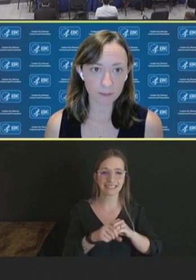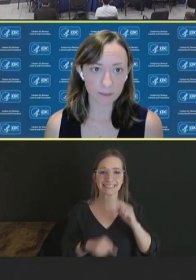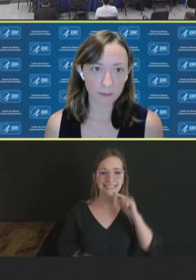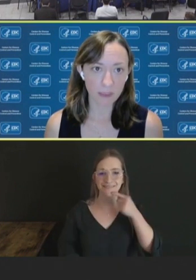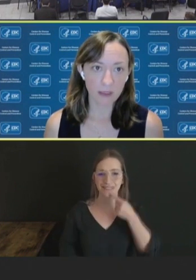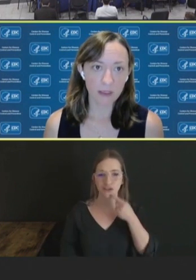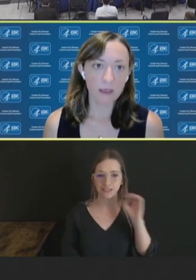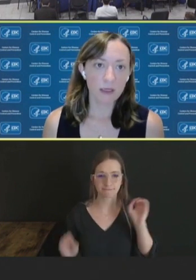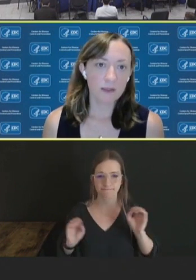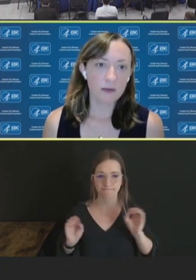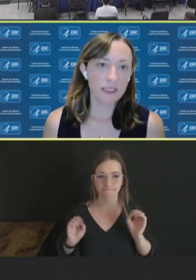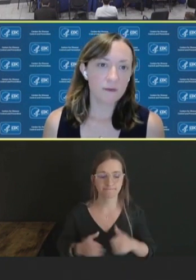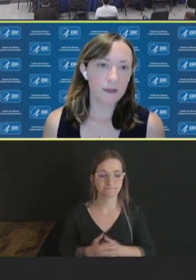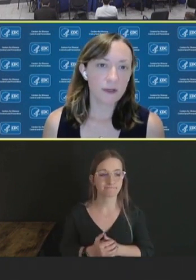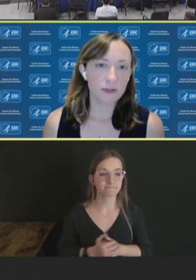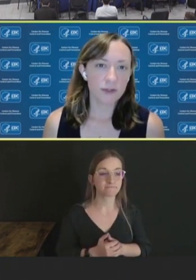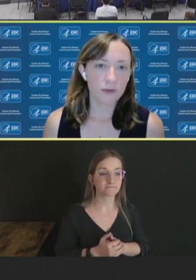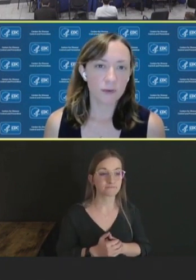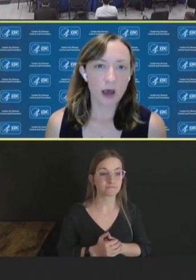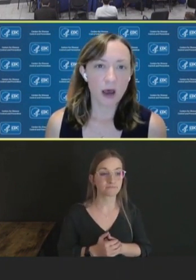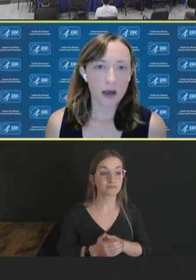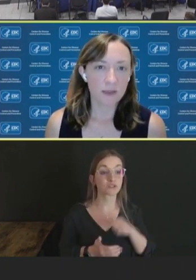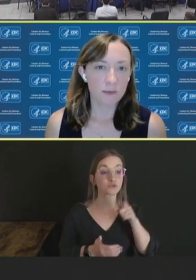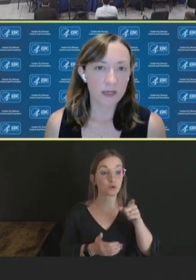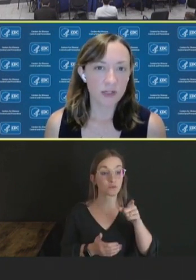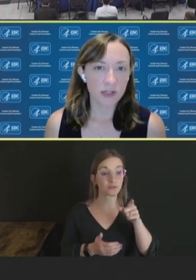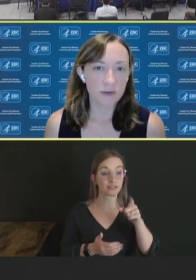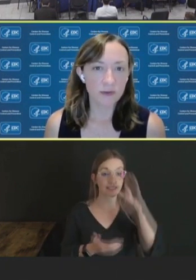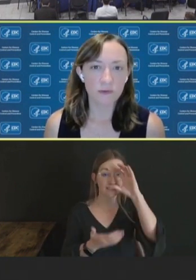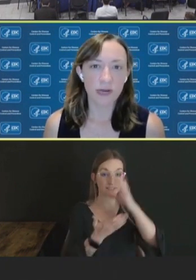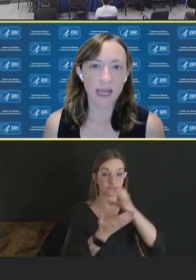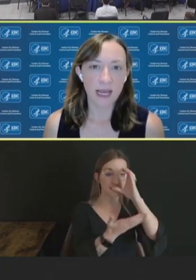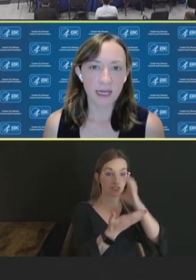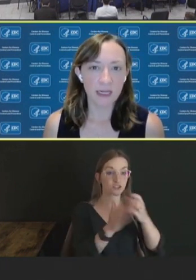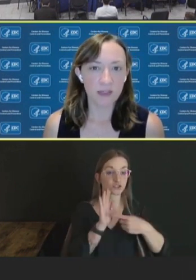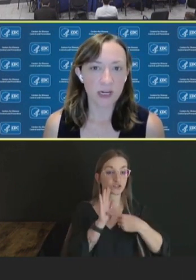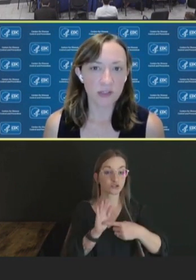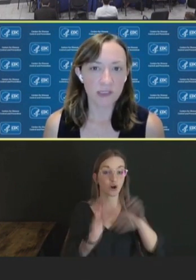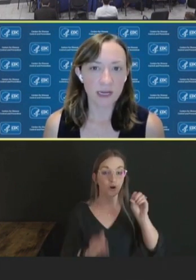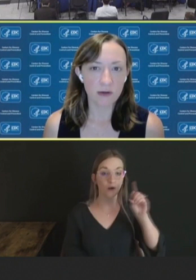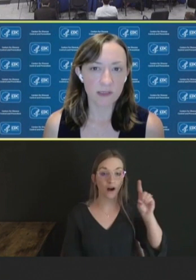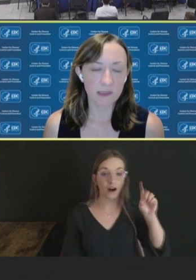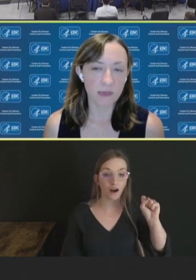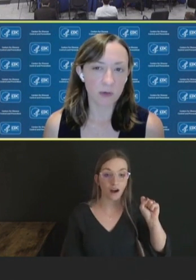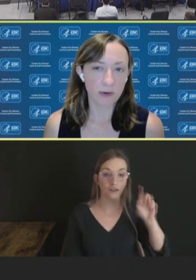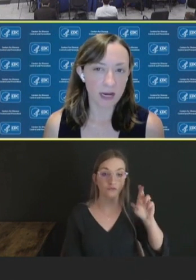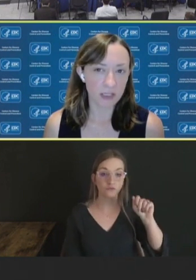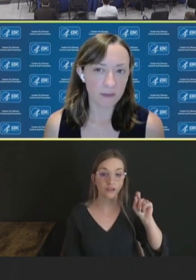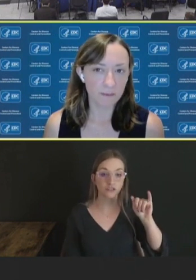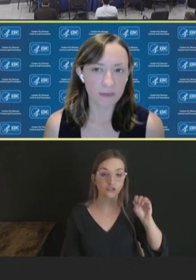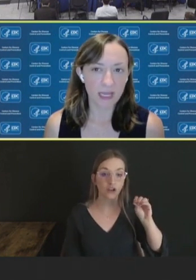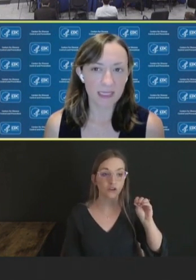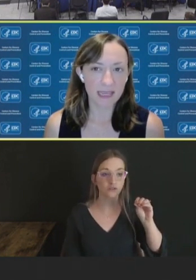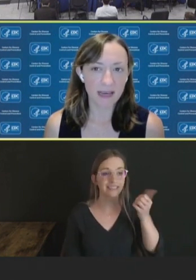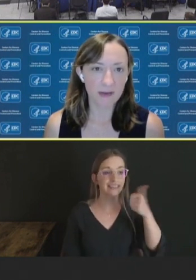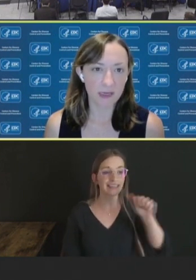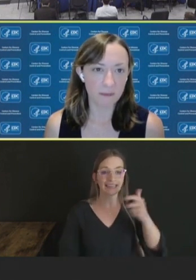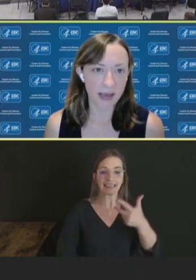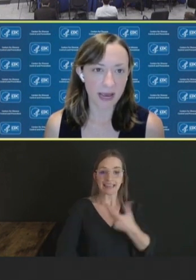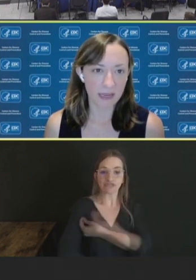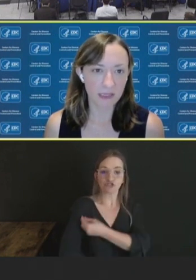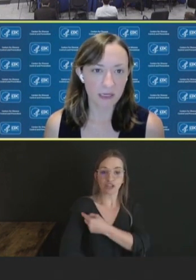So these figures show odds ratios for any injection site or systemic reaction and health